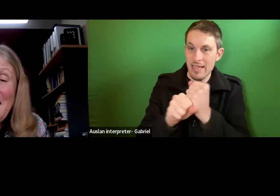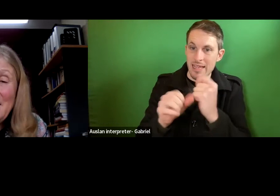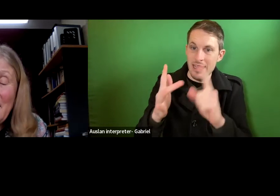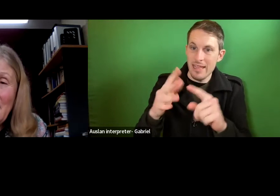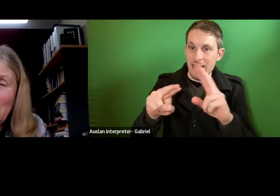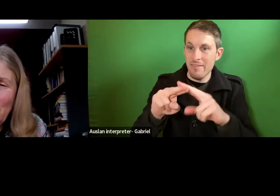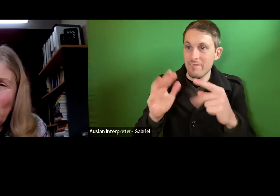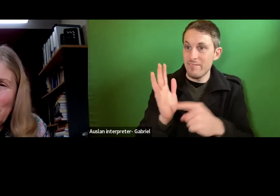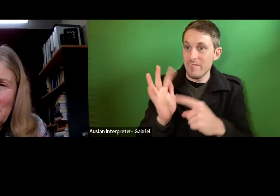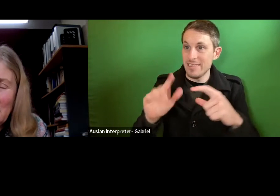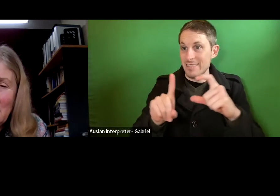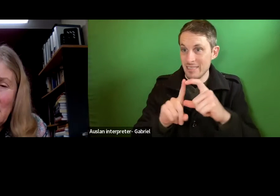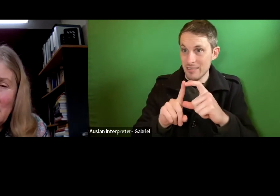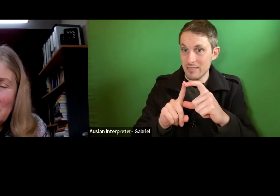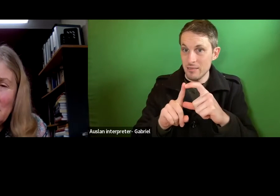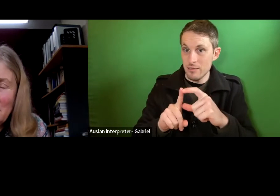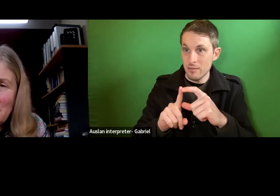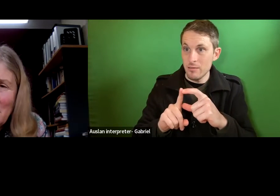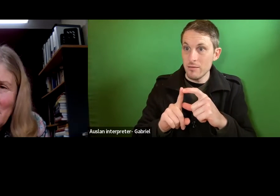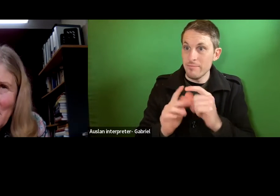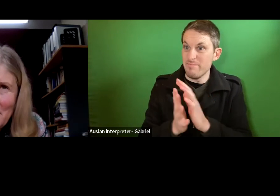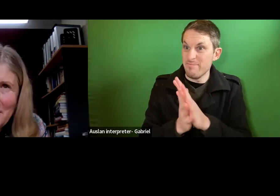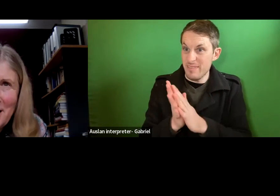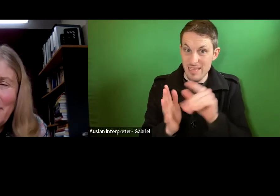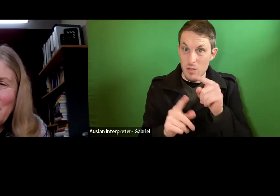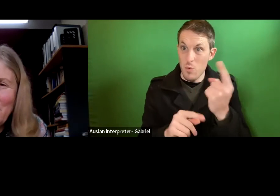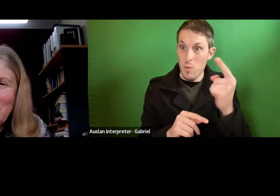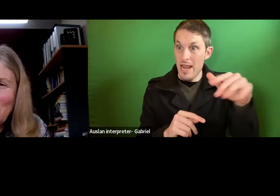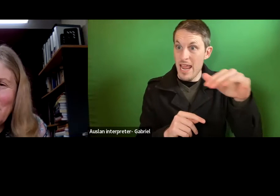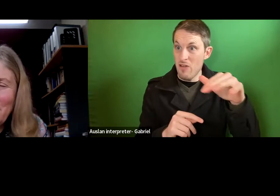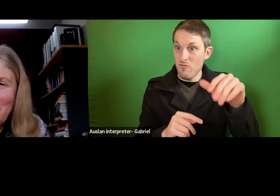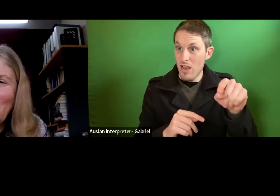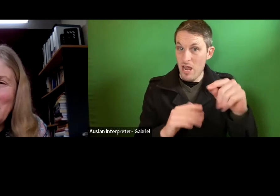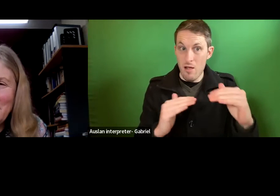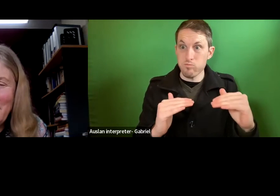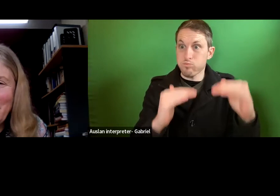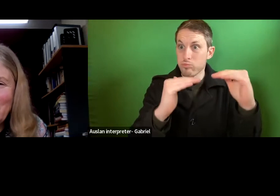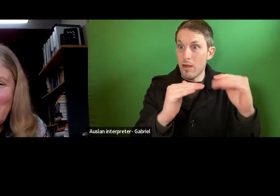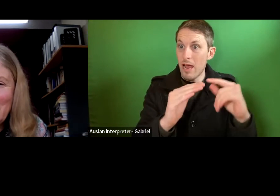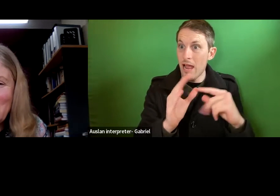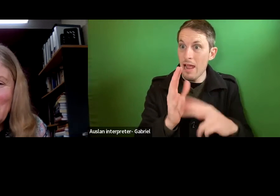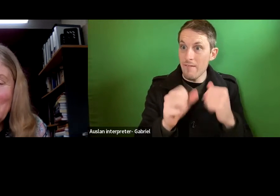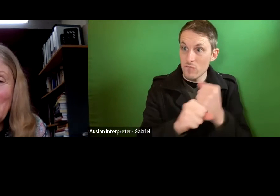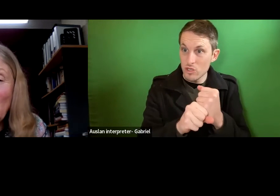and they are performing in the average range or at the very low end of the average range, but